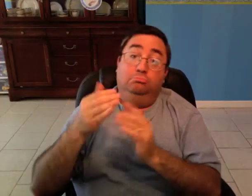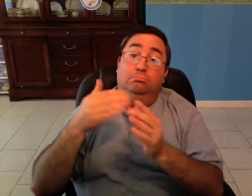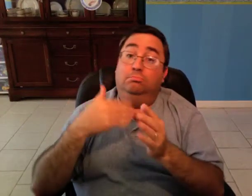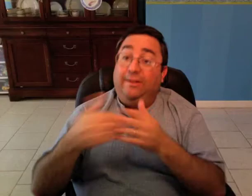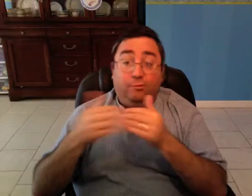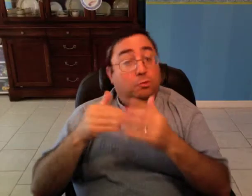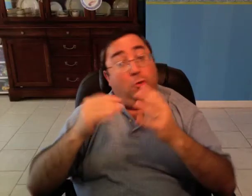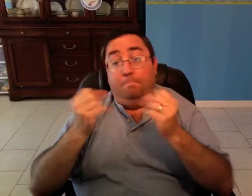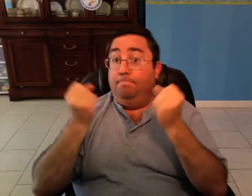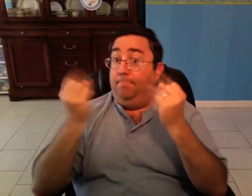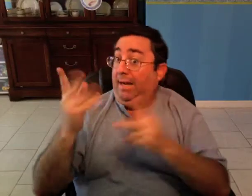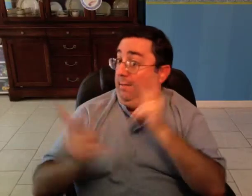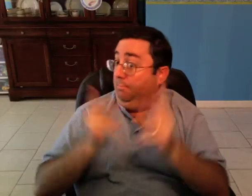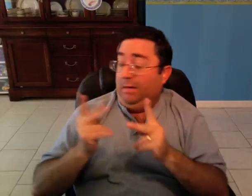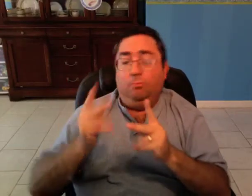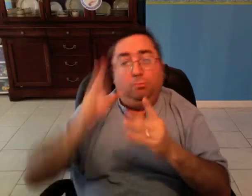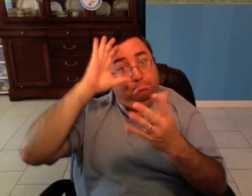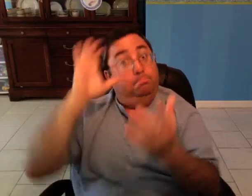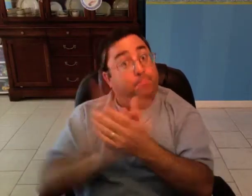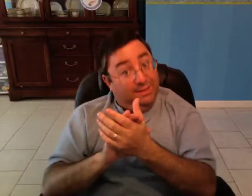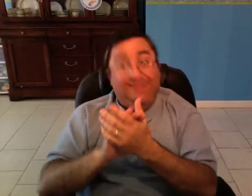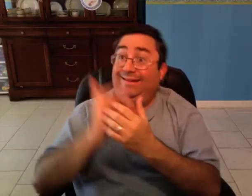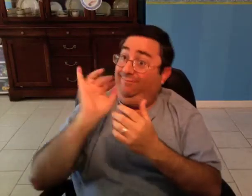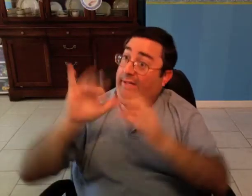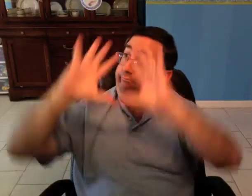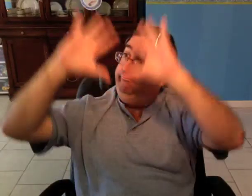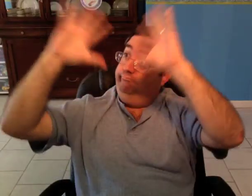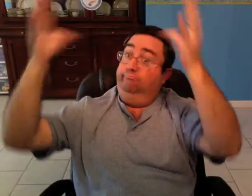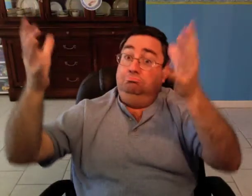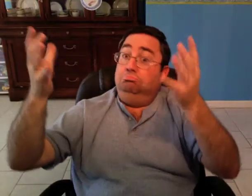that those majority cultures, even though many people believe that